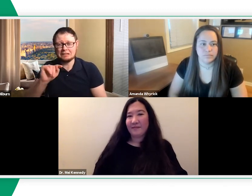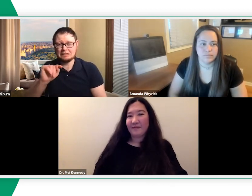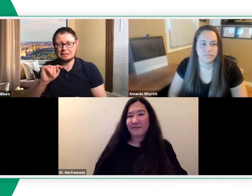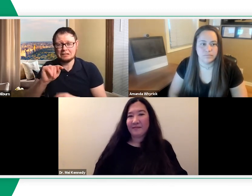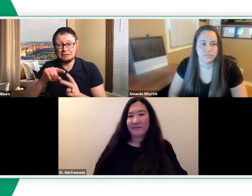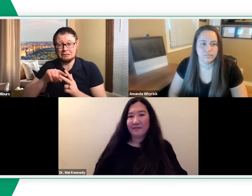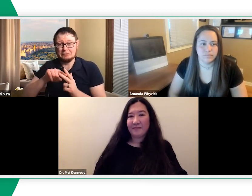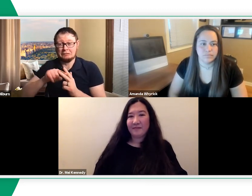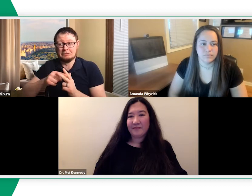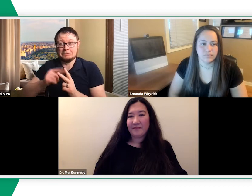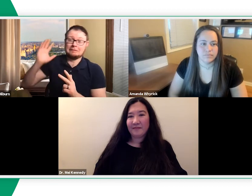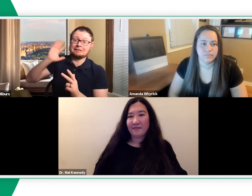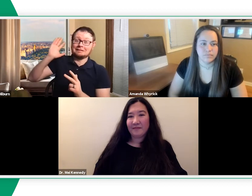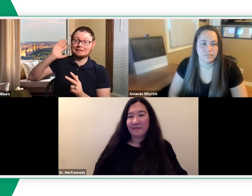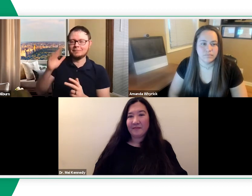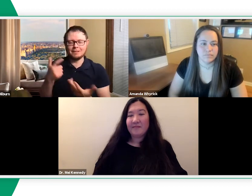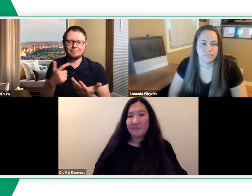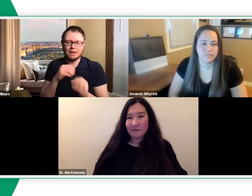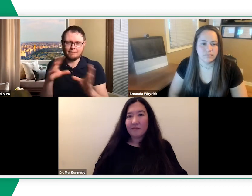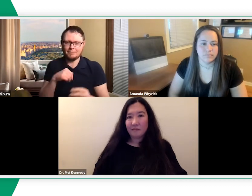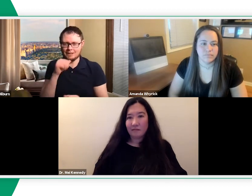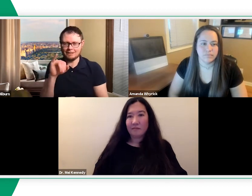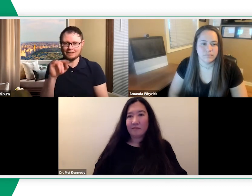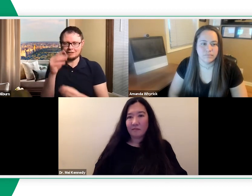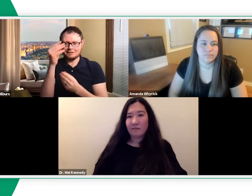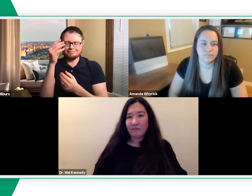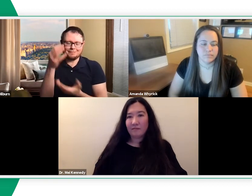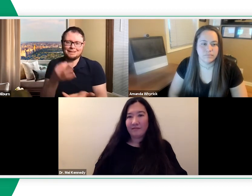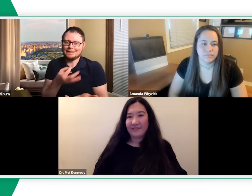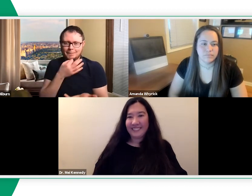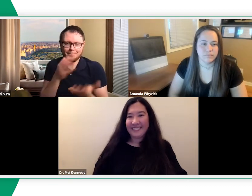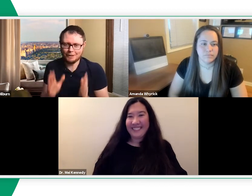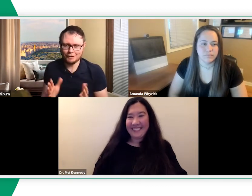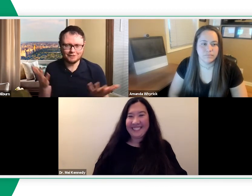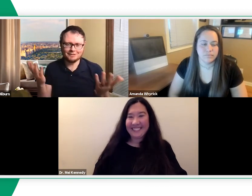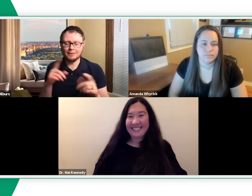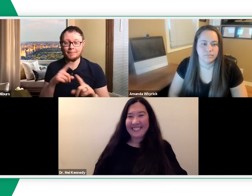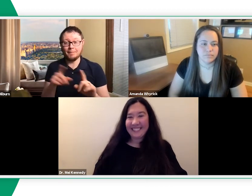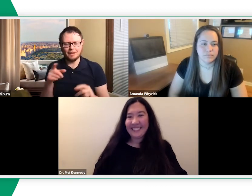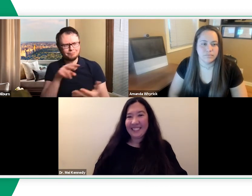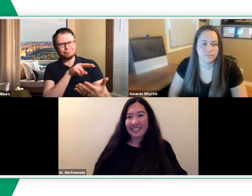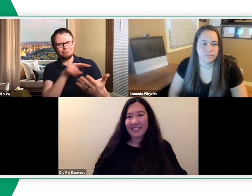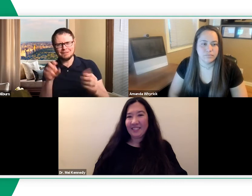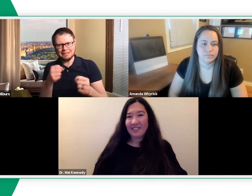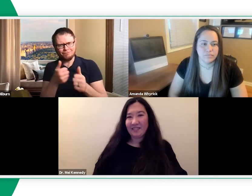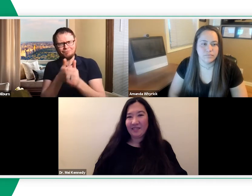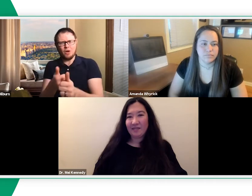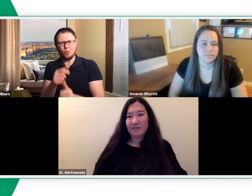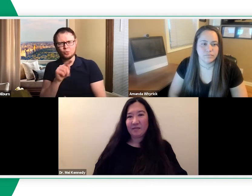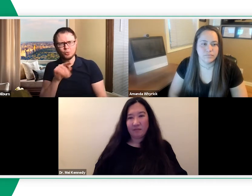You know, I started out in IT. Obviously I'm not an expert by any means,